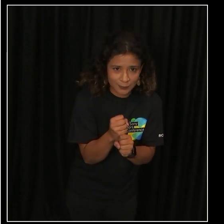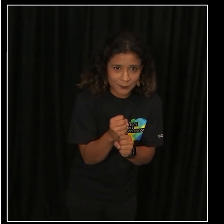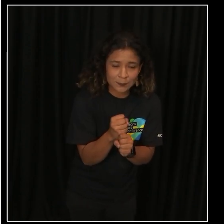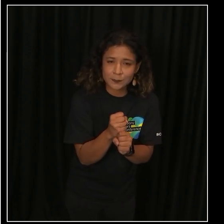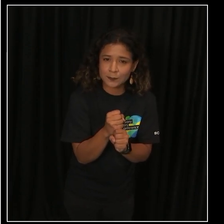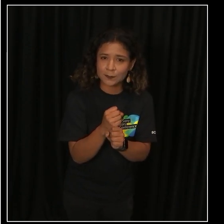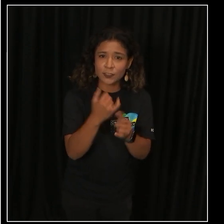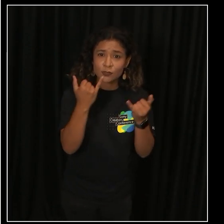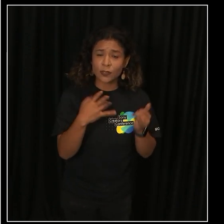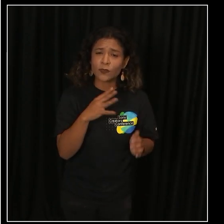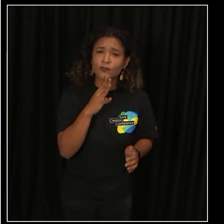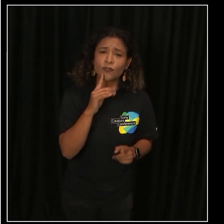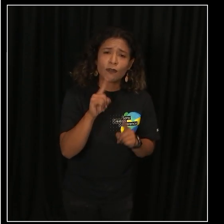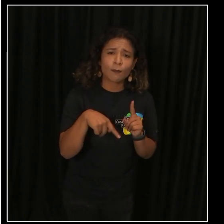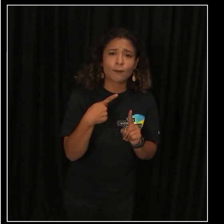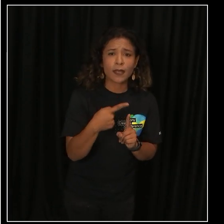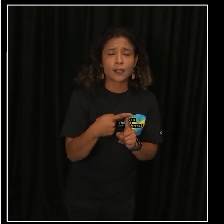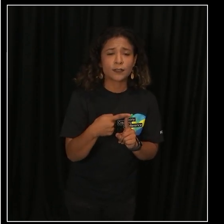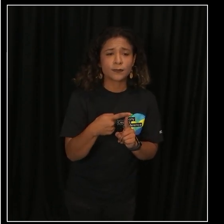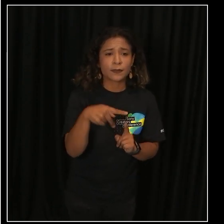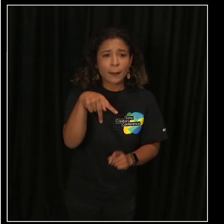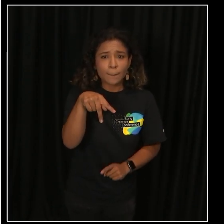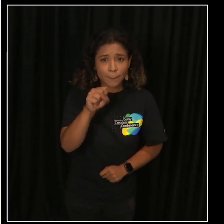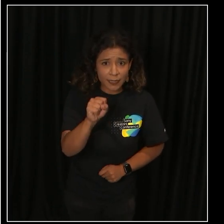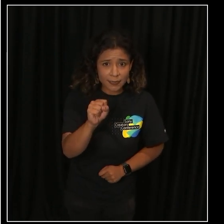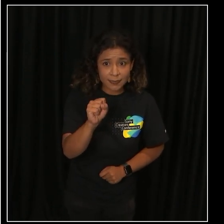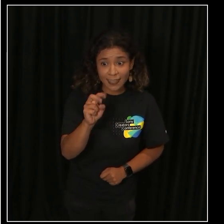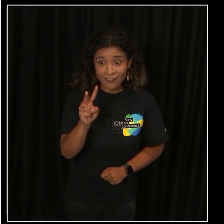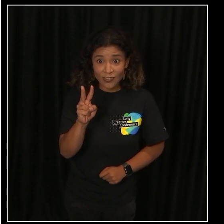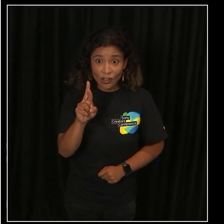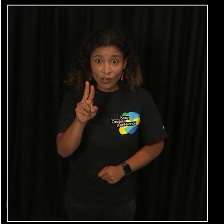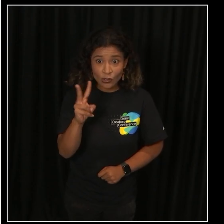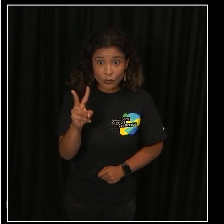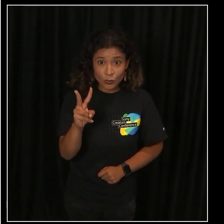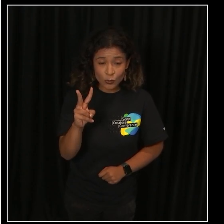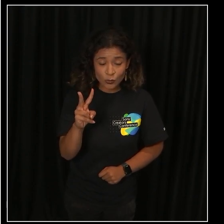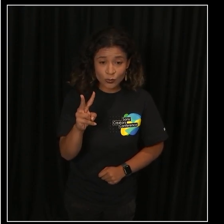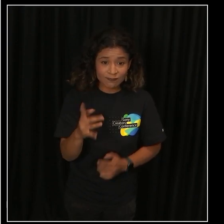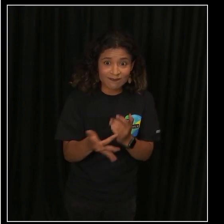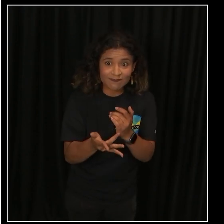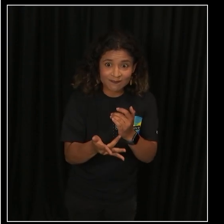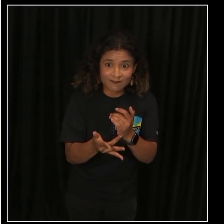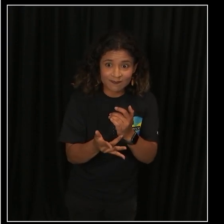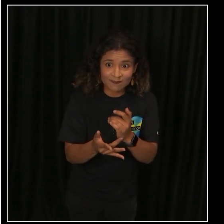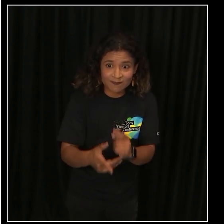Today, I talked about PlayStation VR2